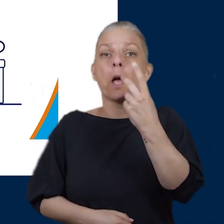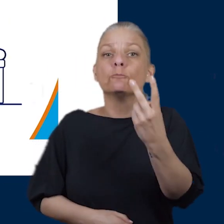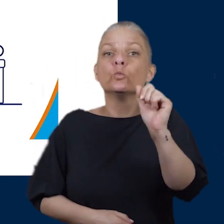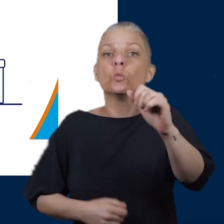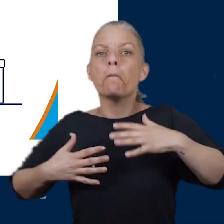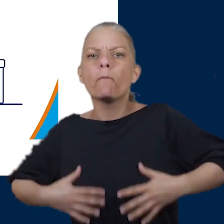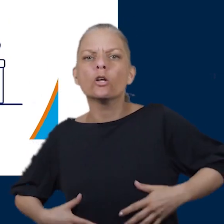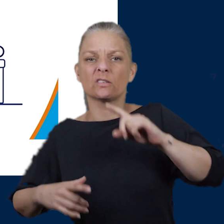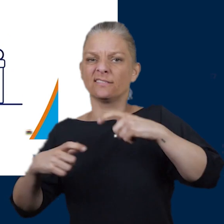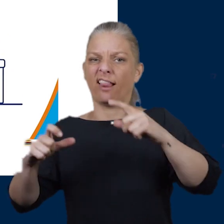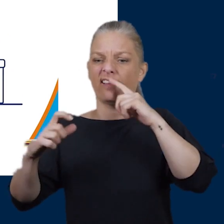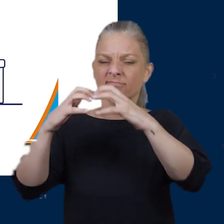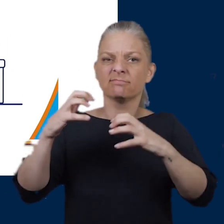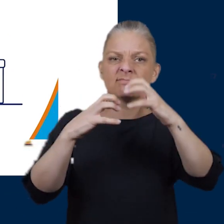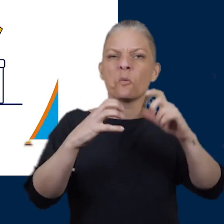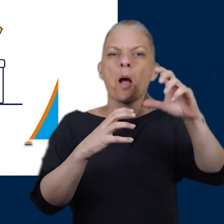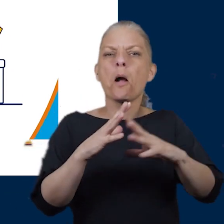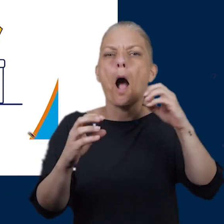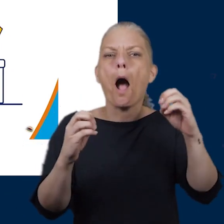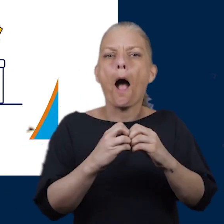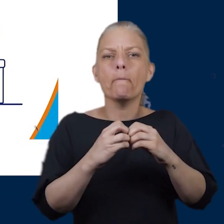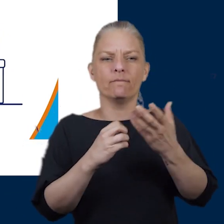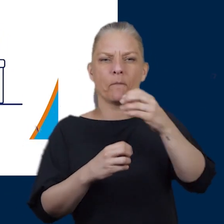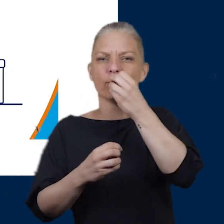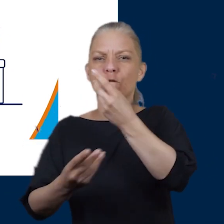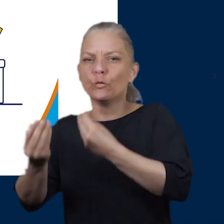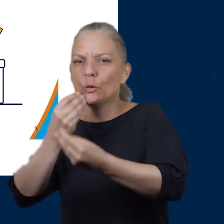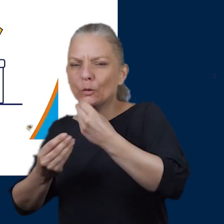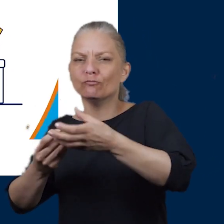your body still breaks down carbohydrate from your food and drink and turns it into glucose.